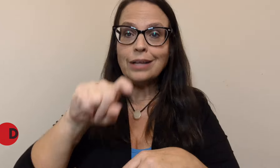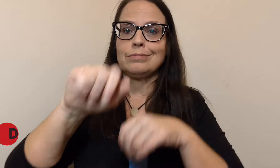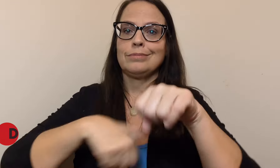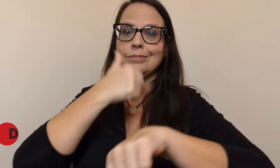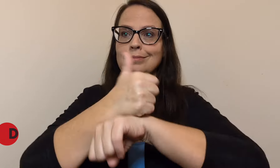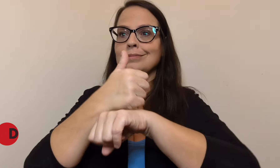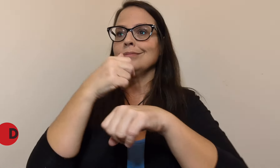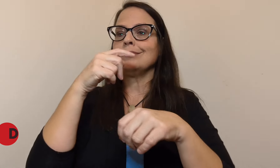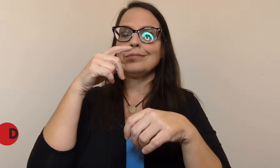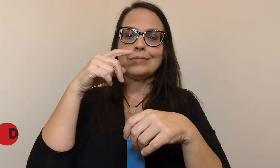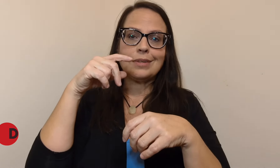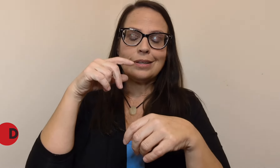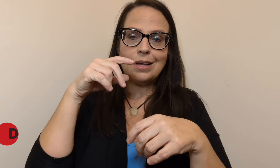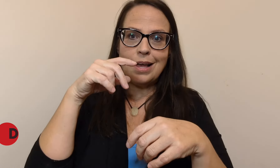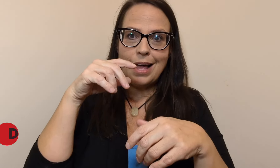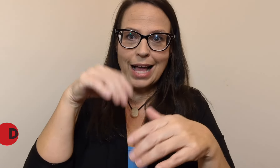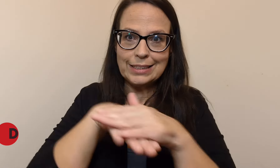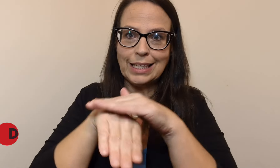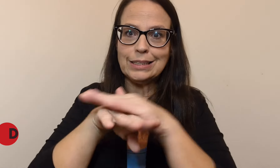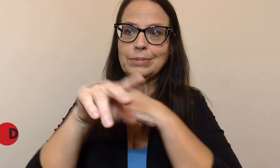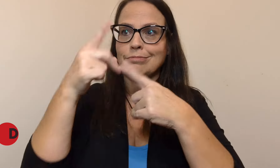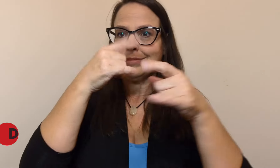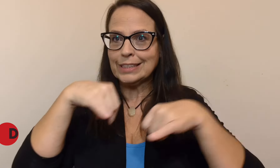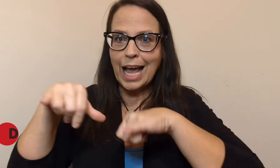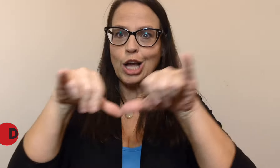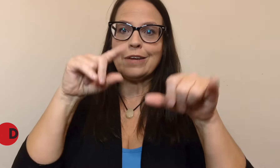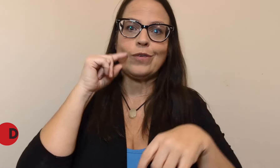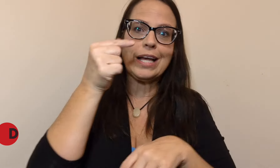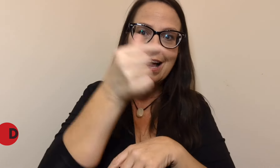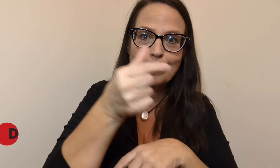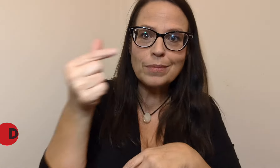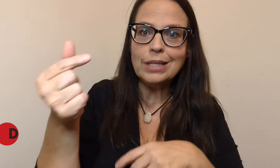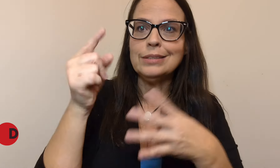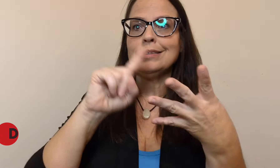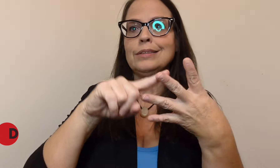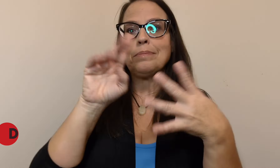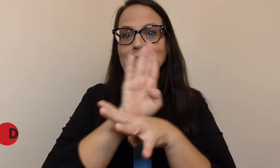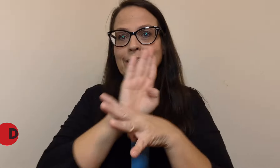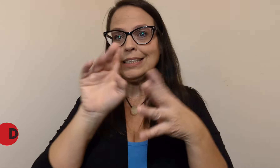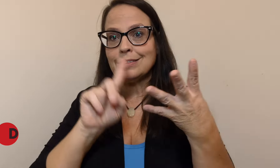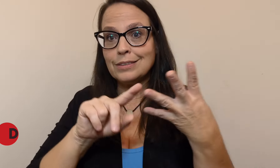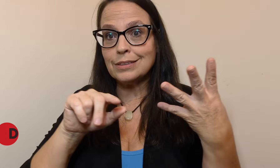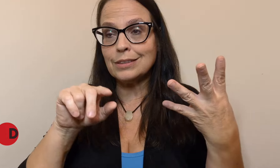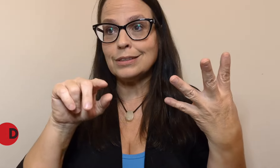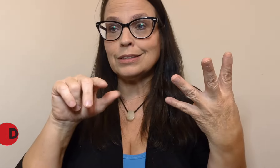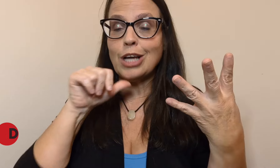must create accessibility standards for government, businesses,